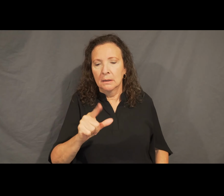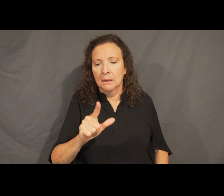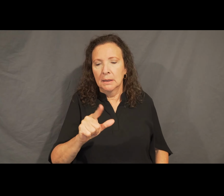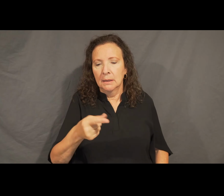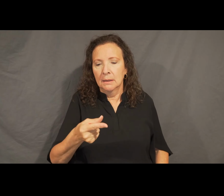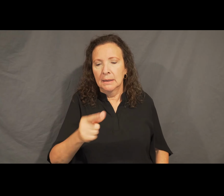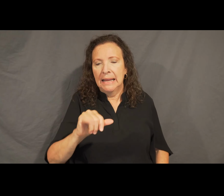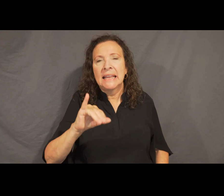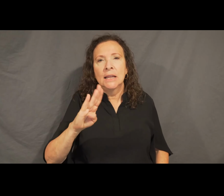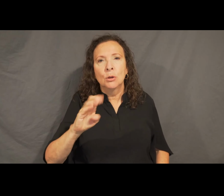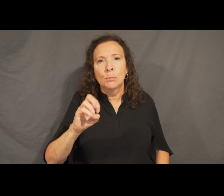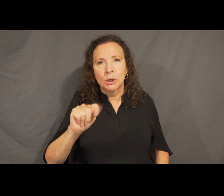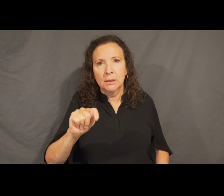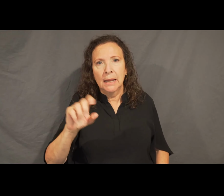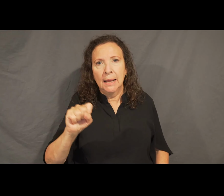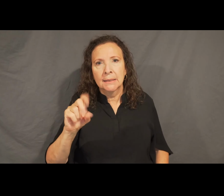of averages.